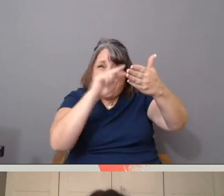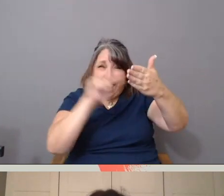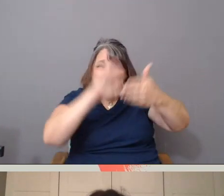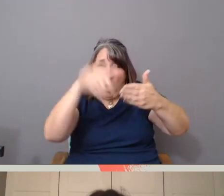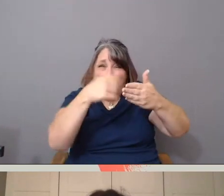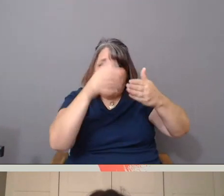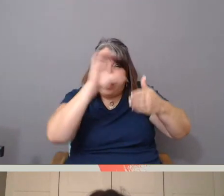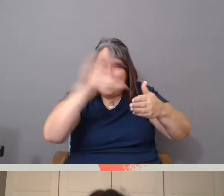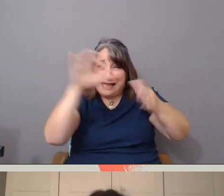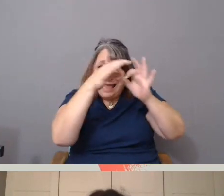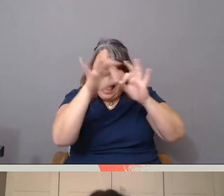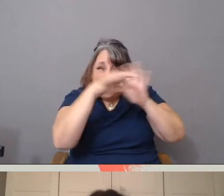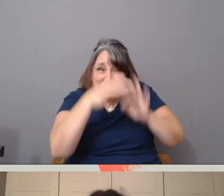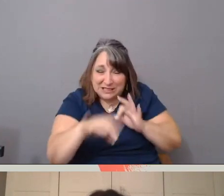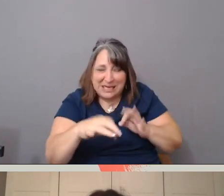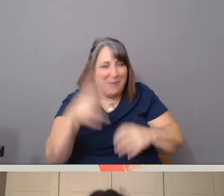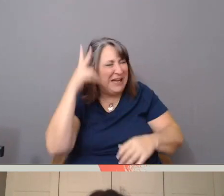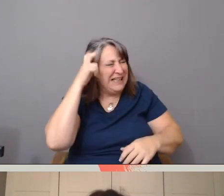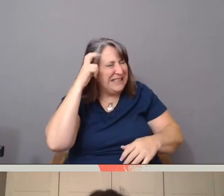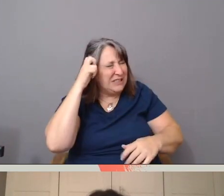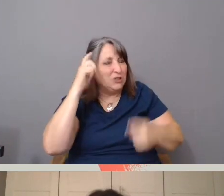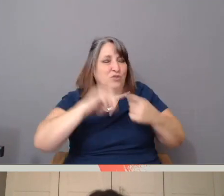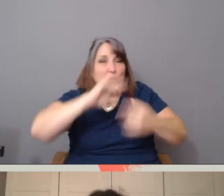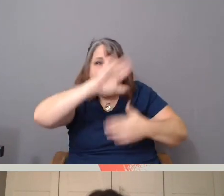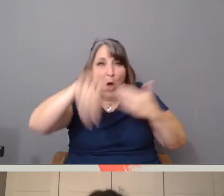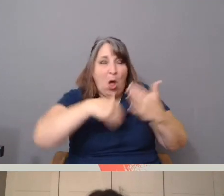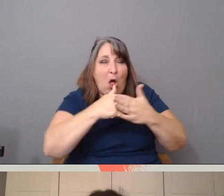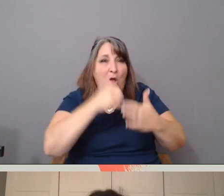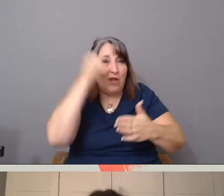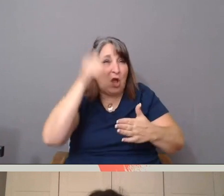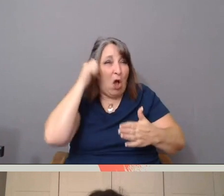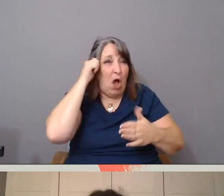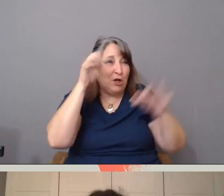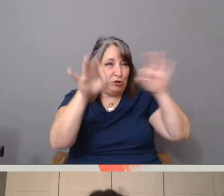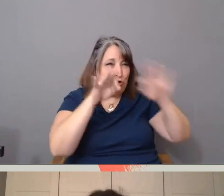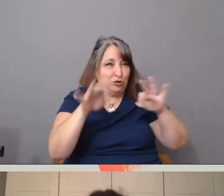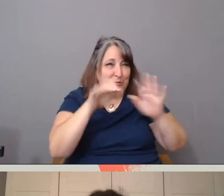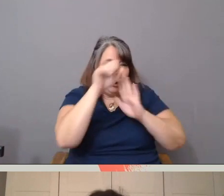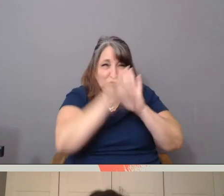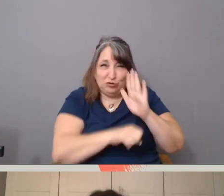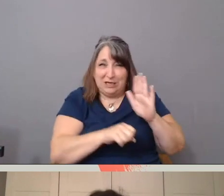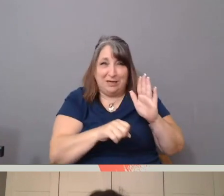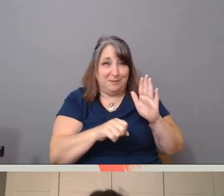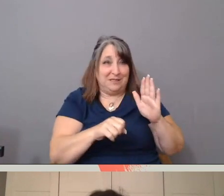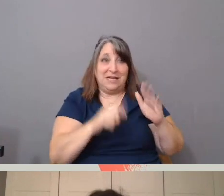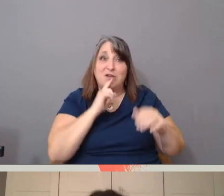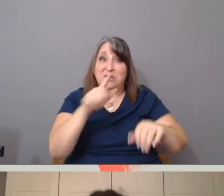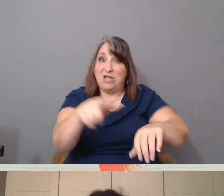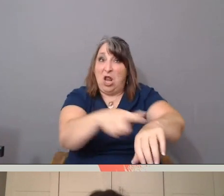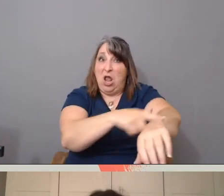the audio description script. And it was a long spreadsheet, and we